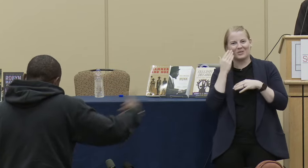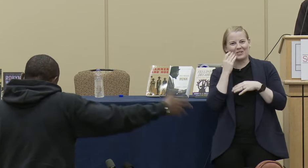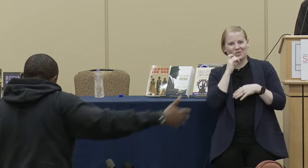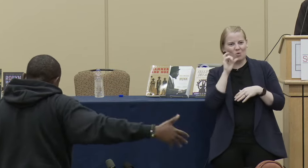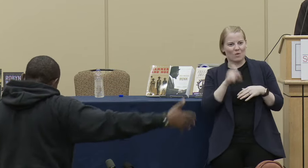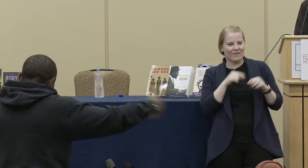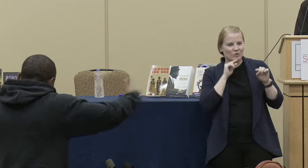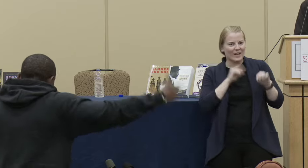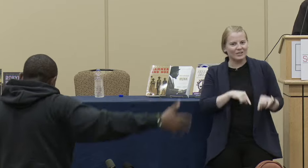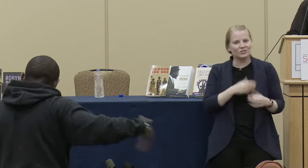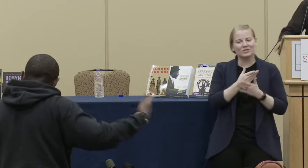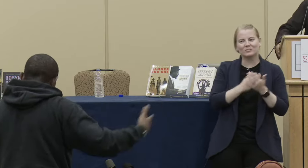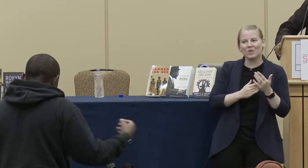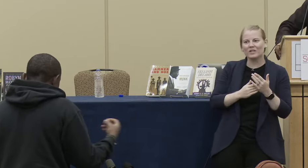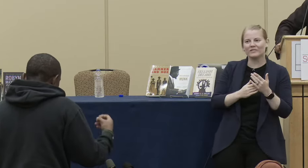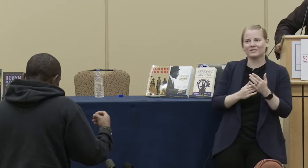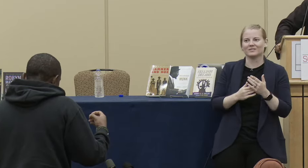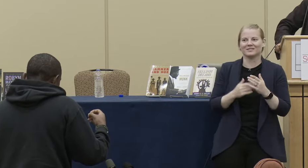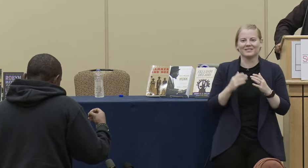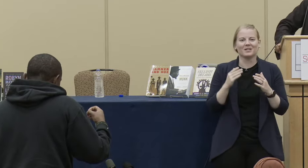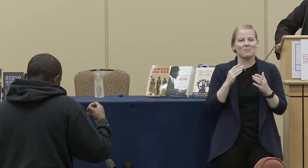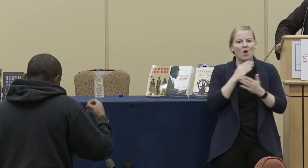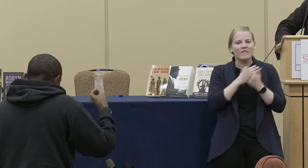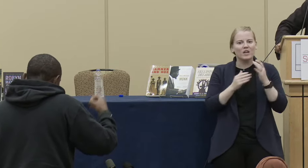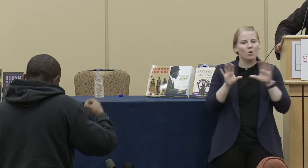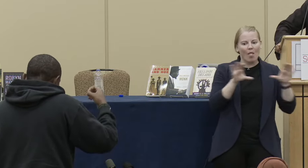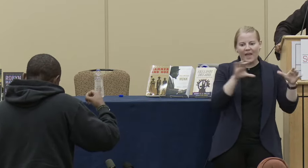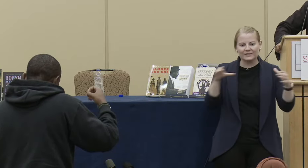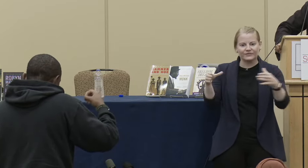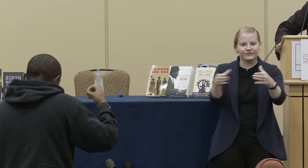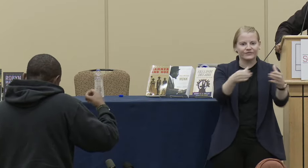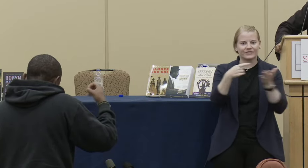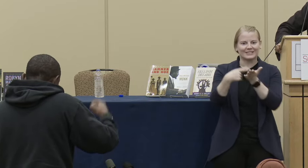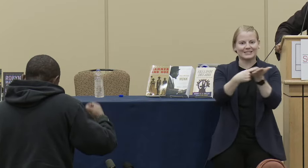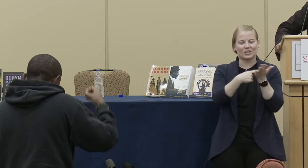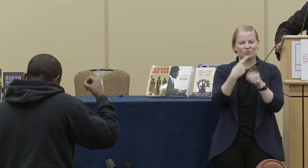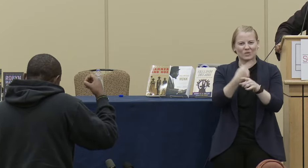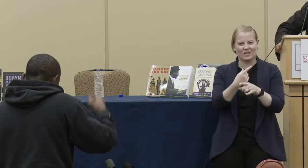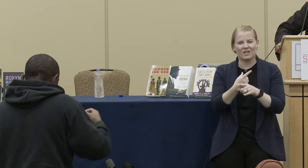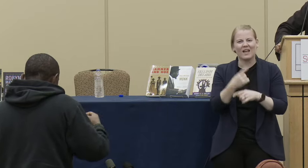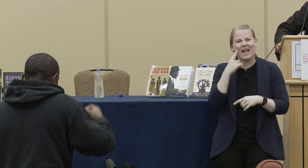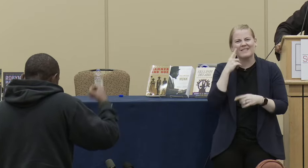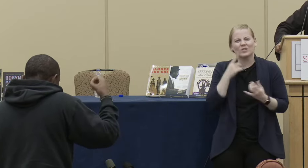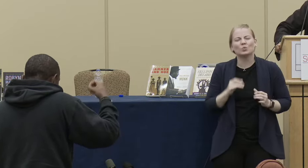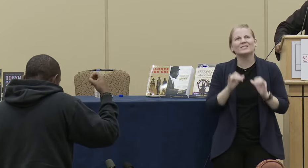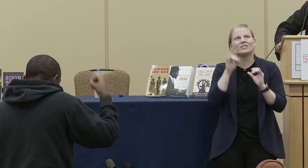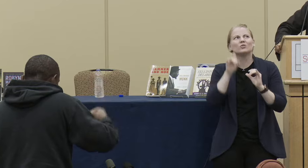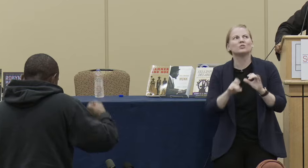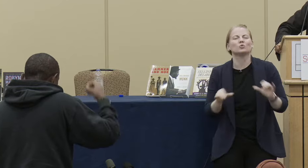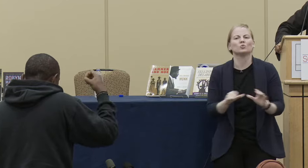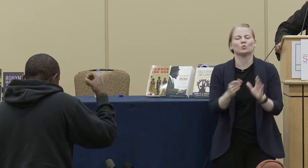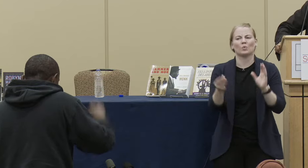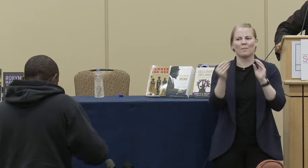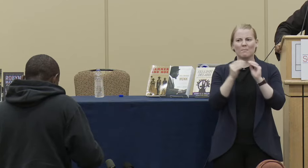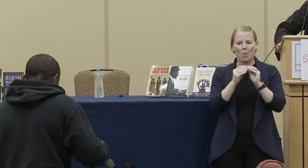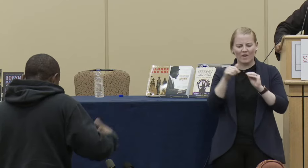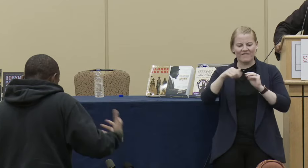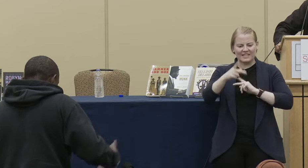because part of this is knowing that you don't have the answers, it's part of a collective struggle. So, I